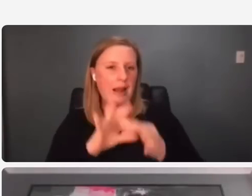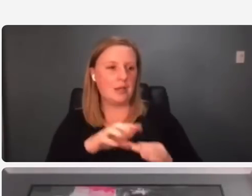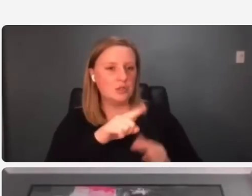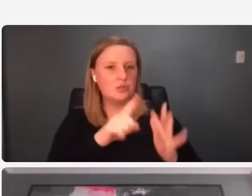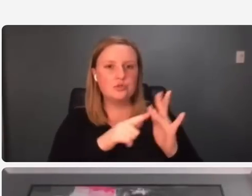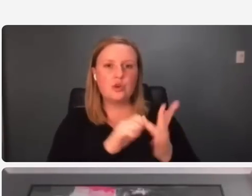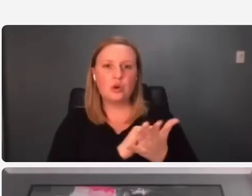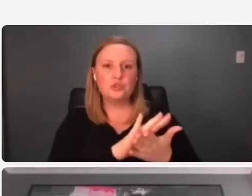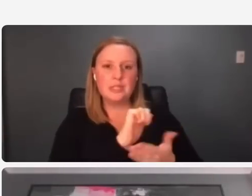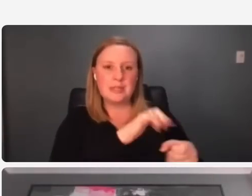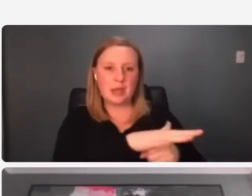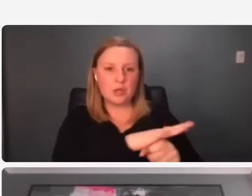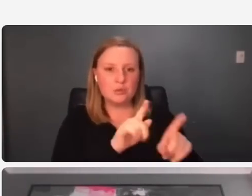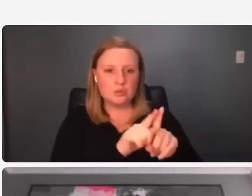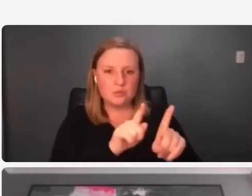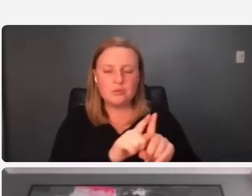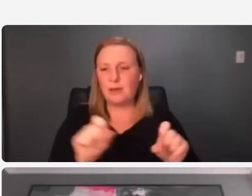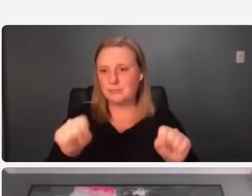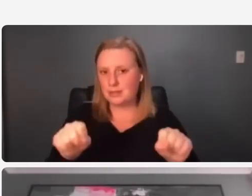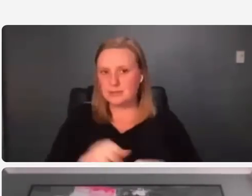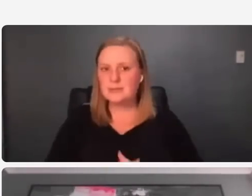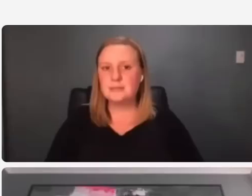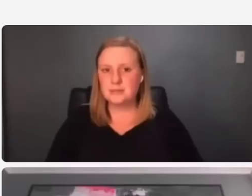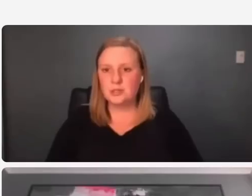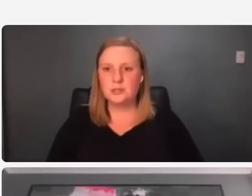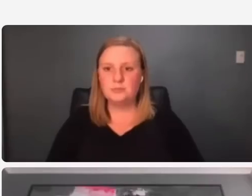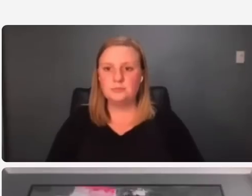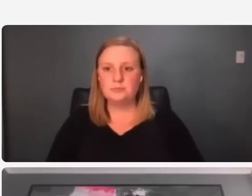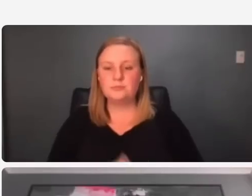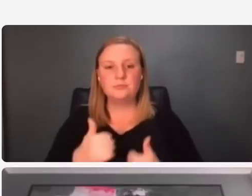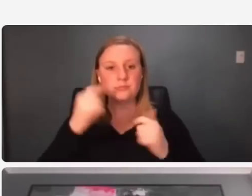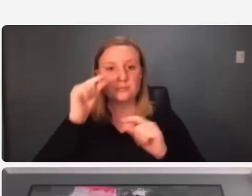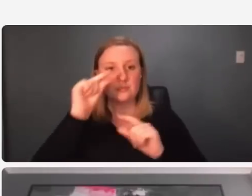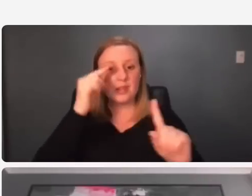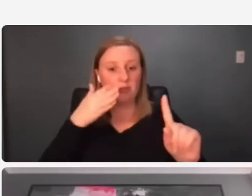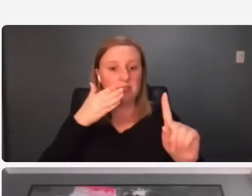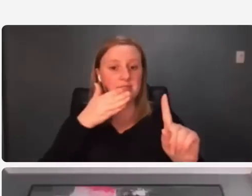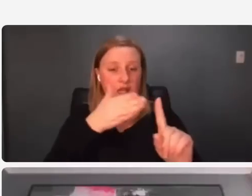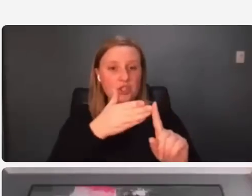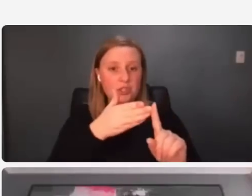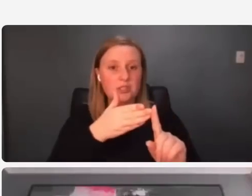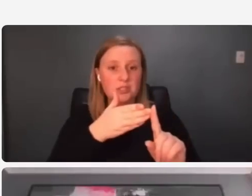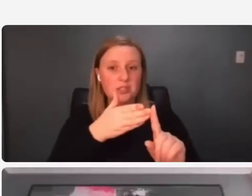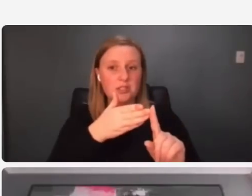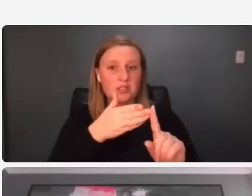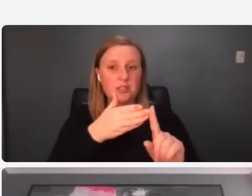as well but yes that's certainly our intention and particularly behind that principle and foundation